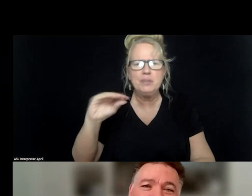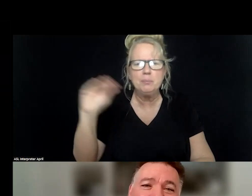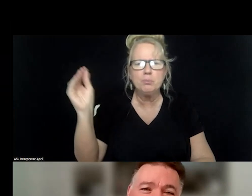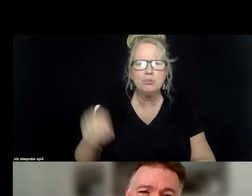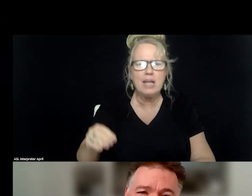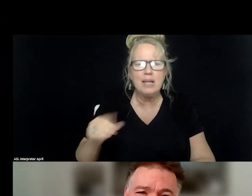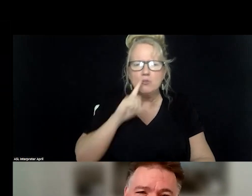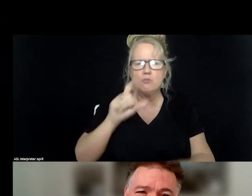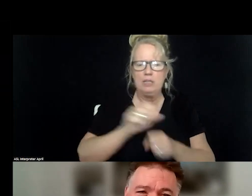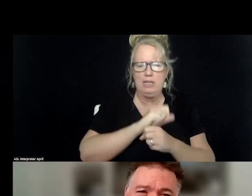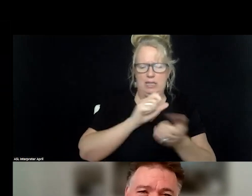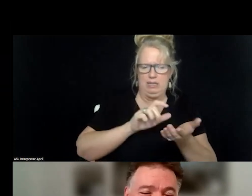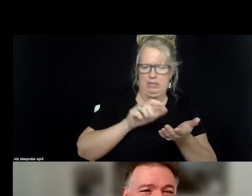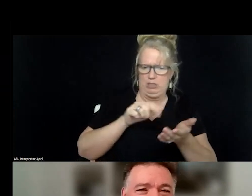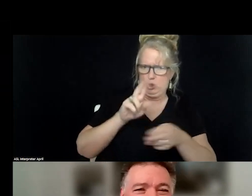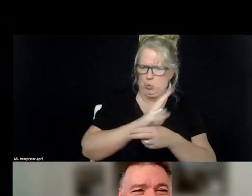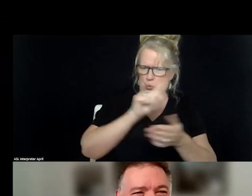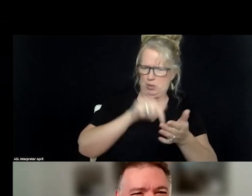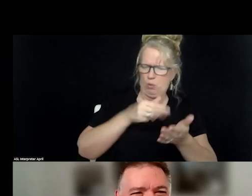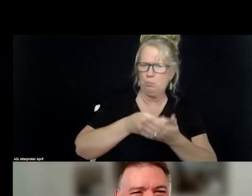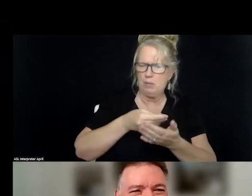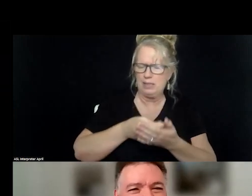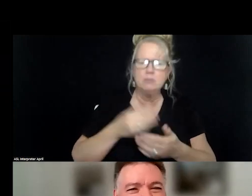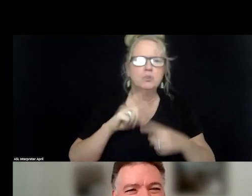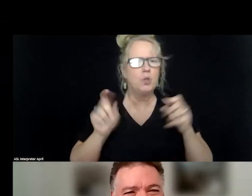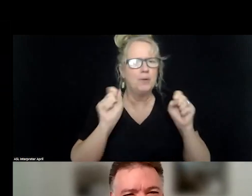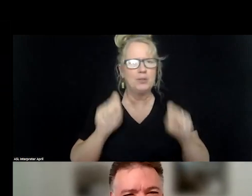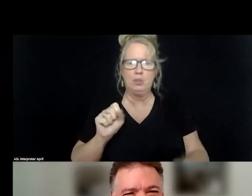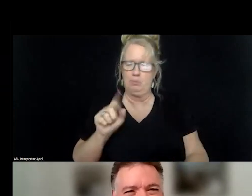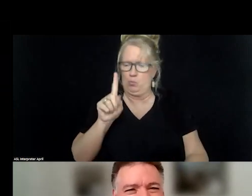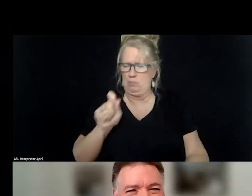ACCOUNTED FOR AND USED. SO THEREFORE, THERE COULD BE AS MUCH AS 1.3 BILLION BETWEEN THE